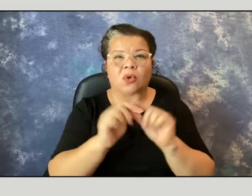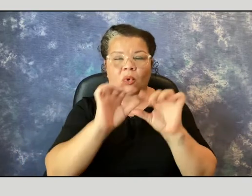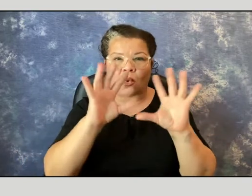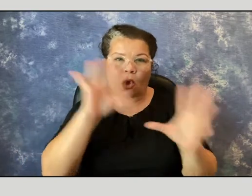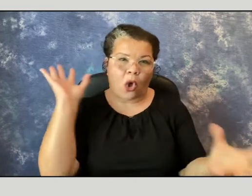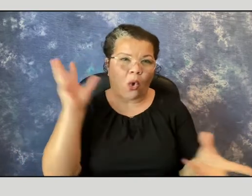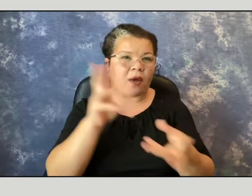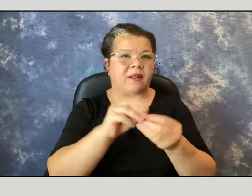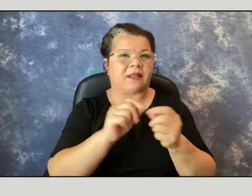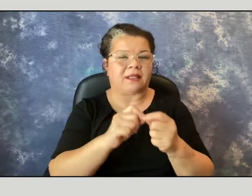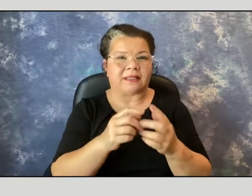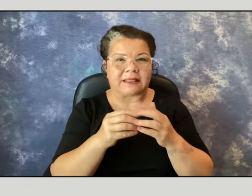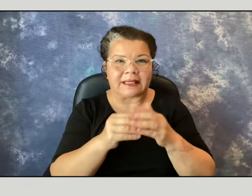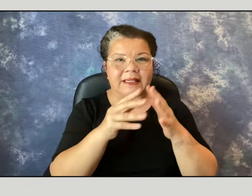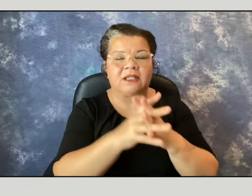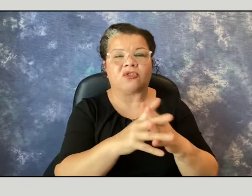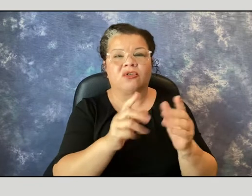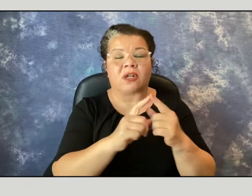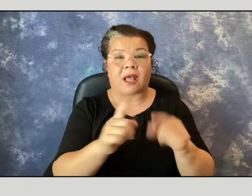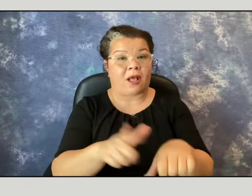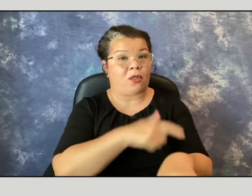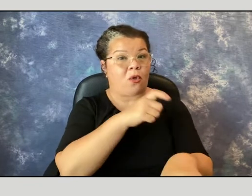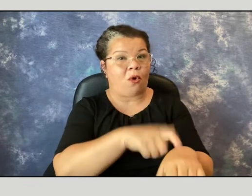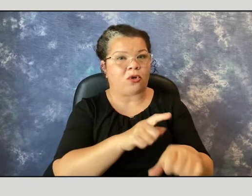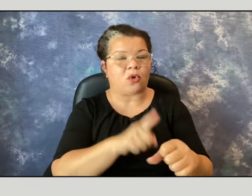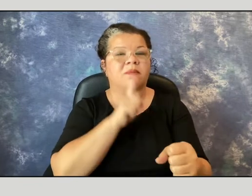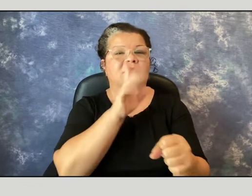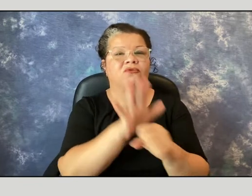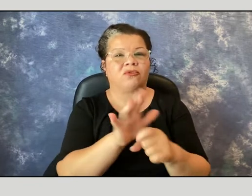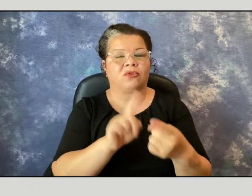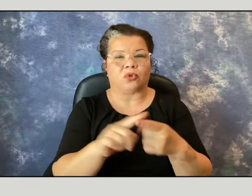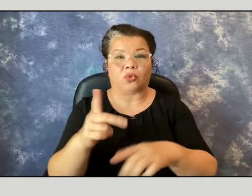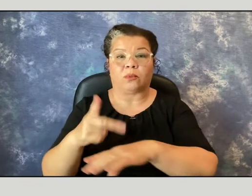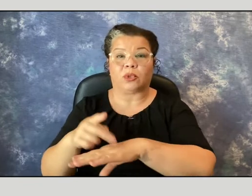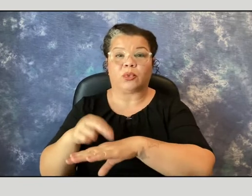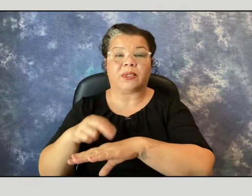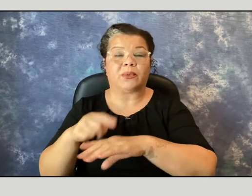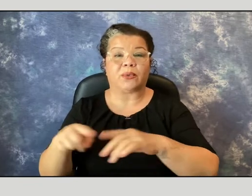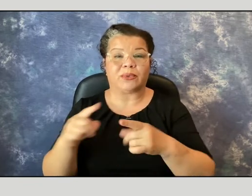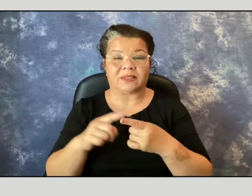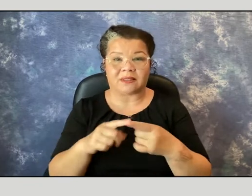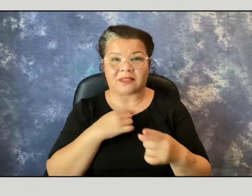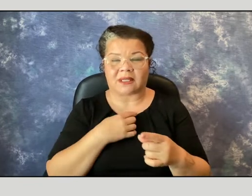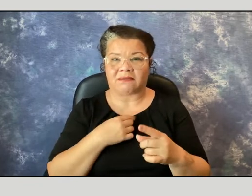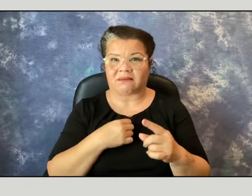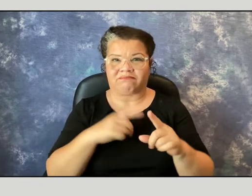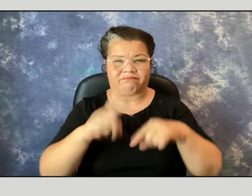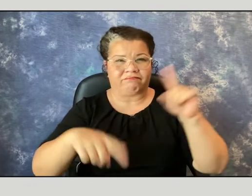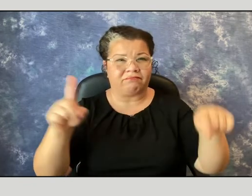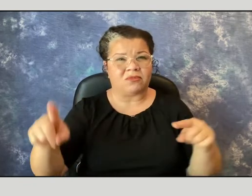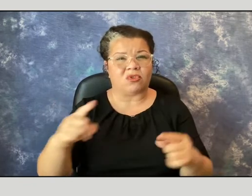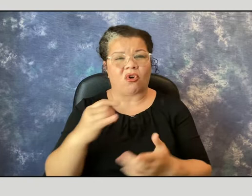and longterm dedication to Puerto Rico's dynamic arts, culture, and humanities sectors.